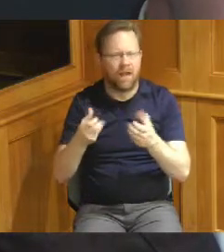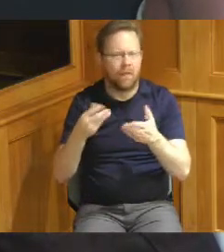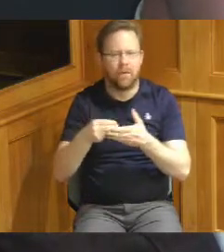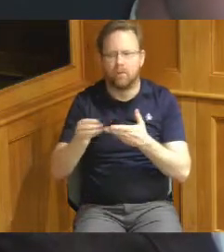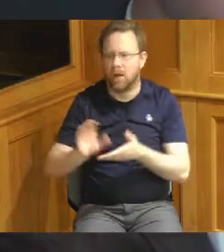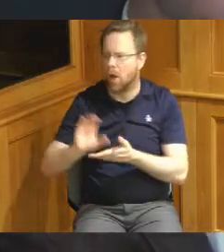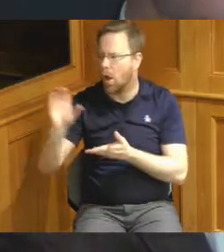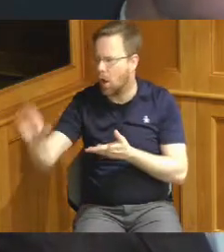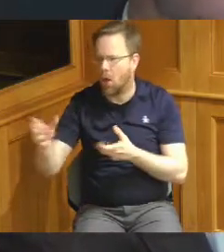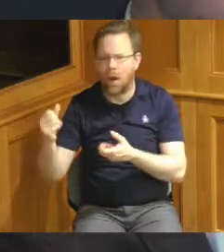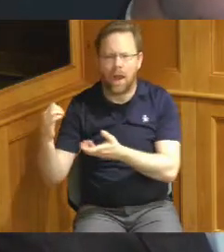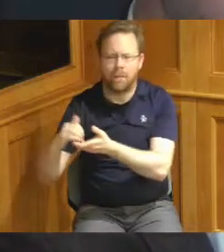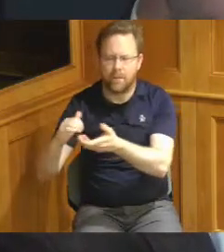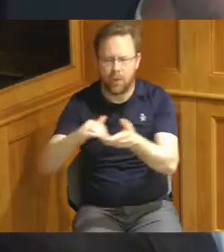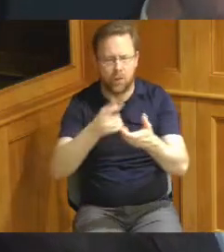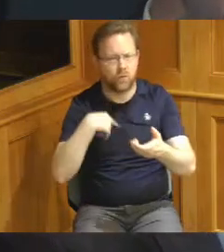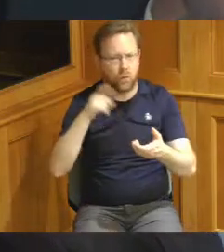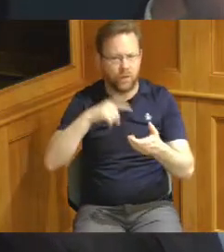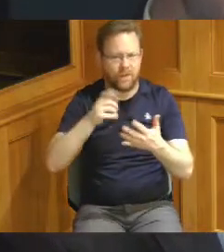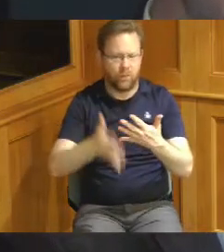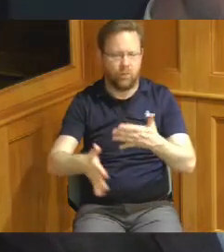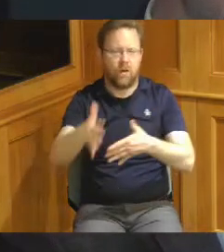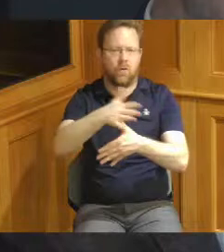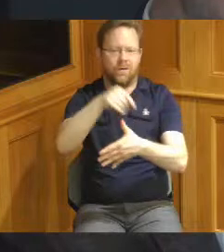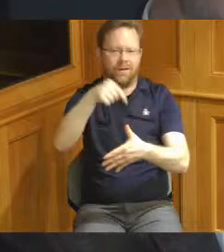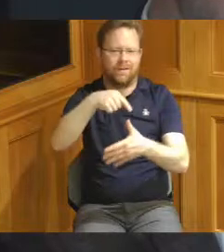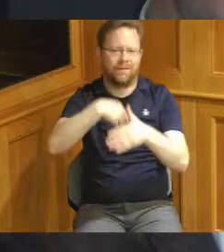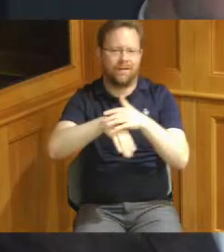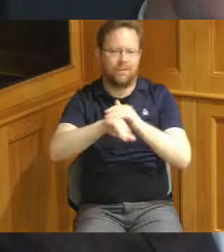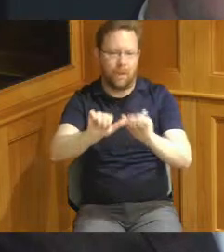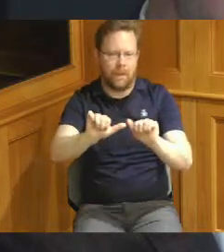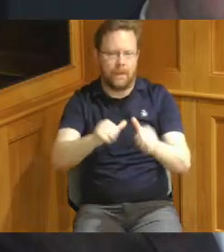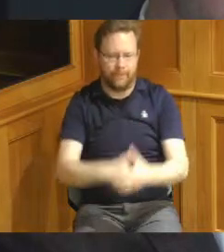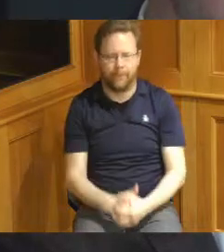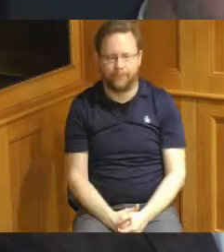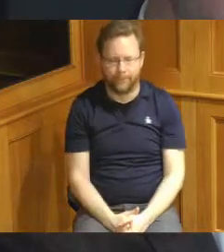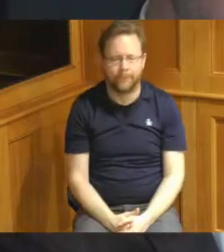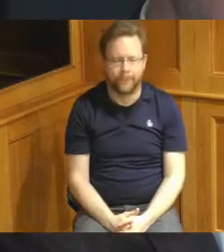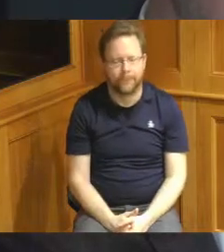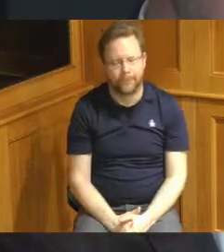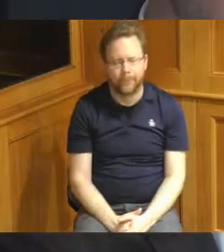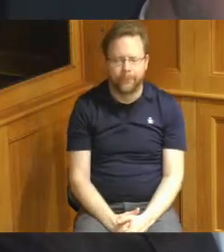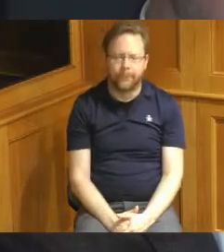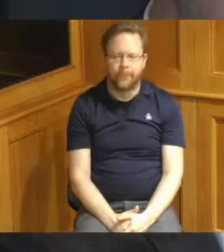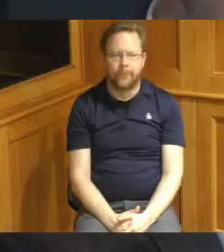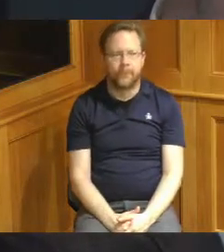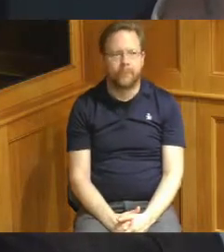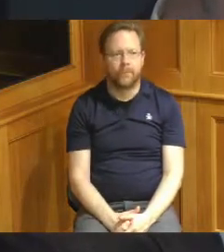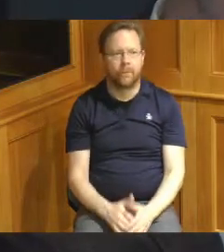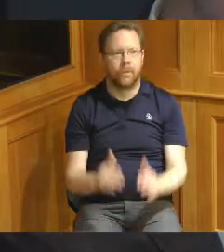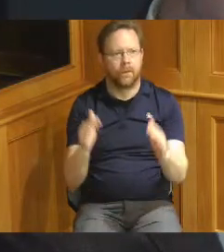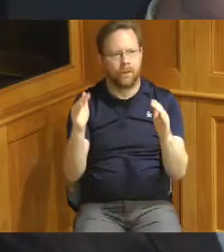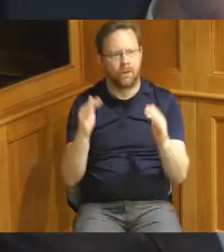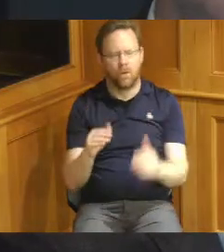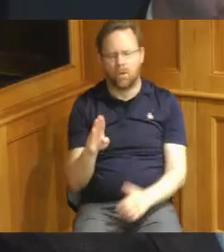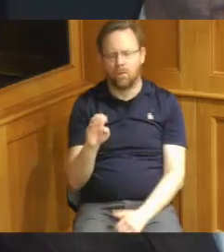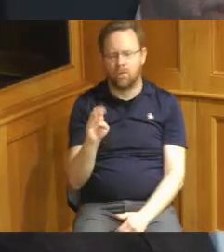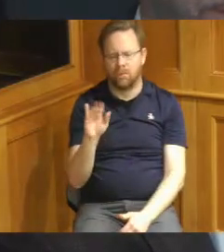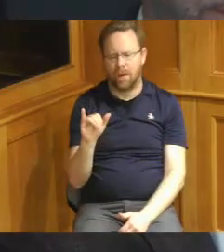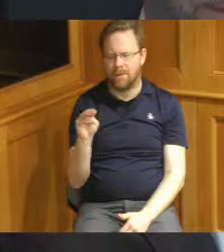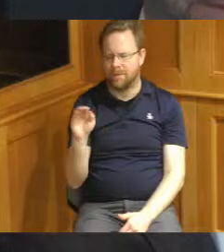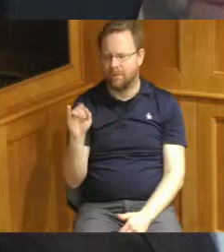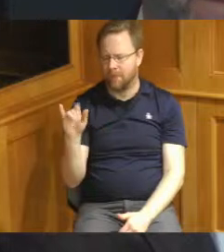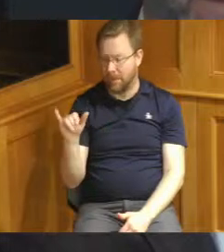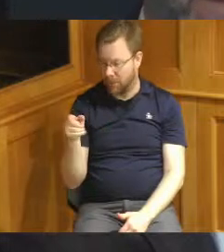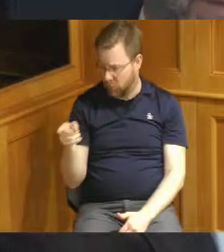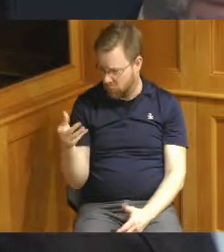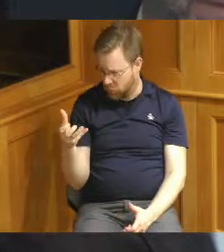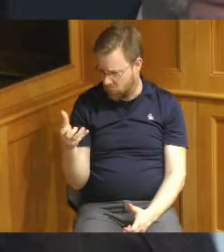of the 2023 Financial audit for the county at $233,400 item number seven is authorizing the